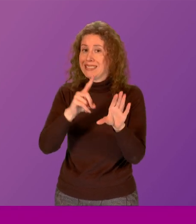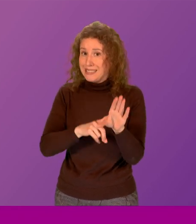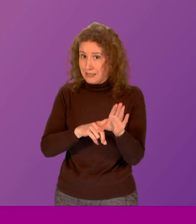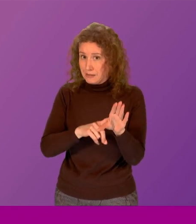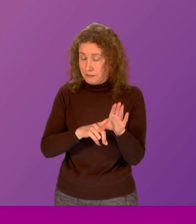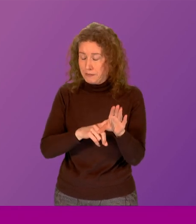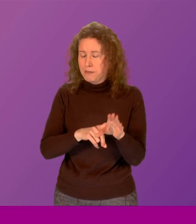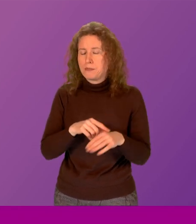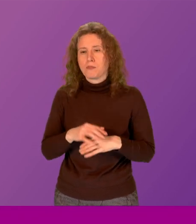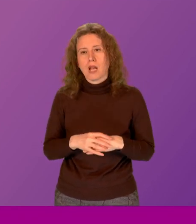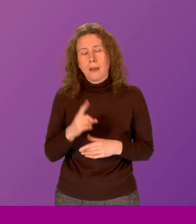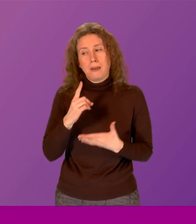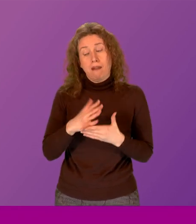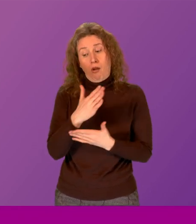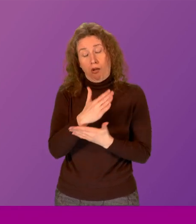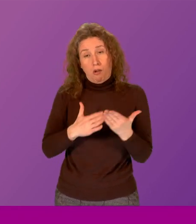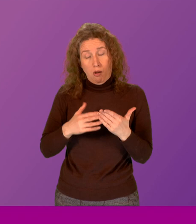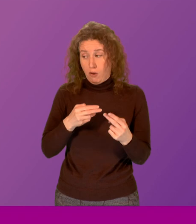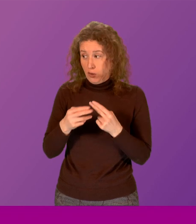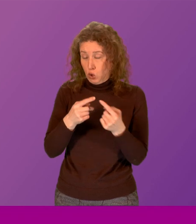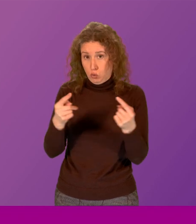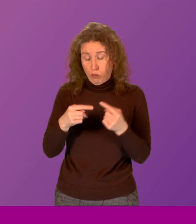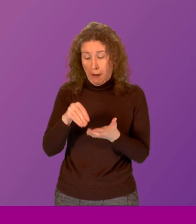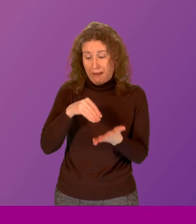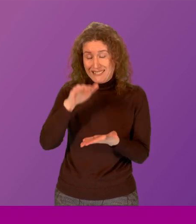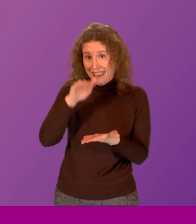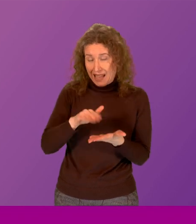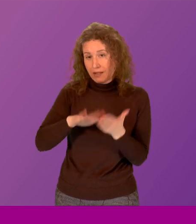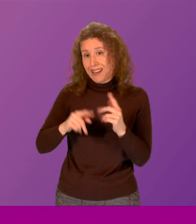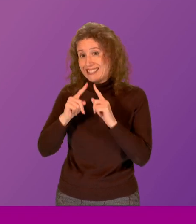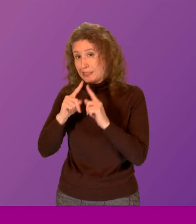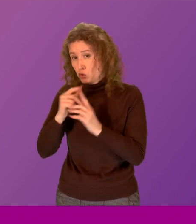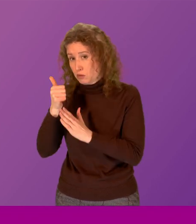perceptions, half of the newsroom staff are paid less than a teacher’s starting salary. Despite